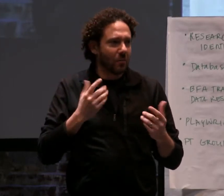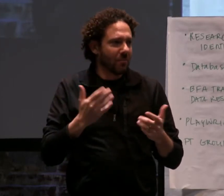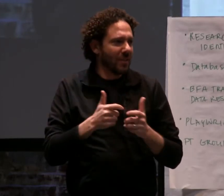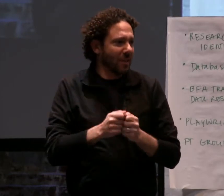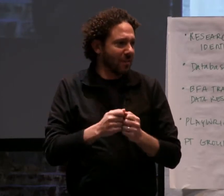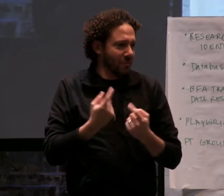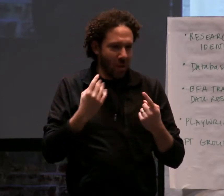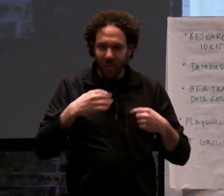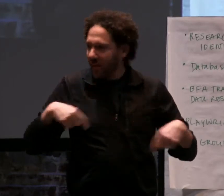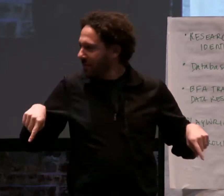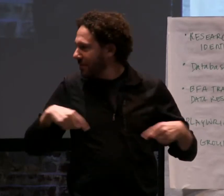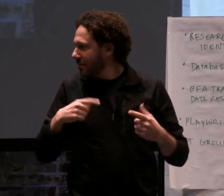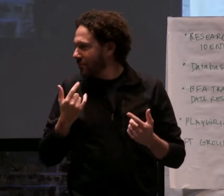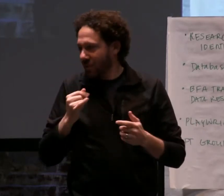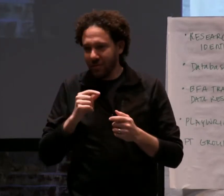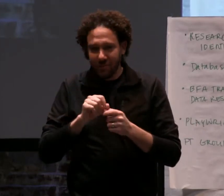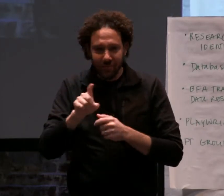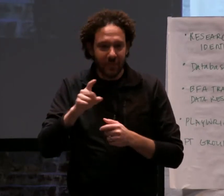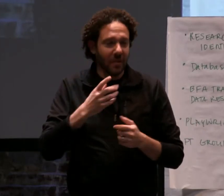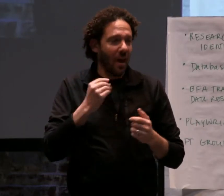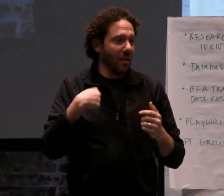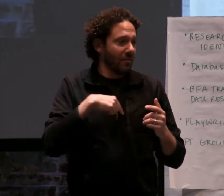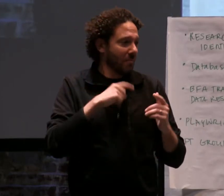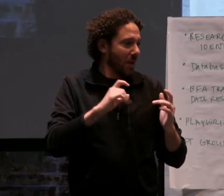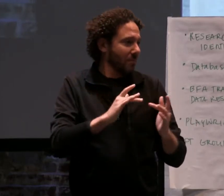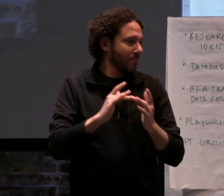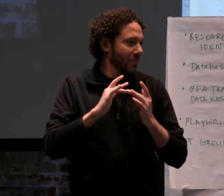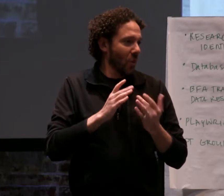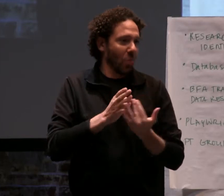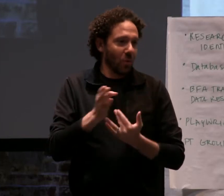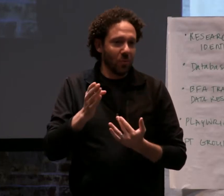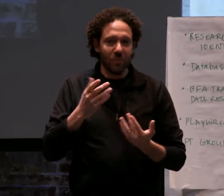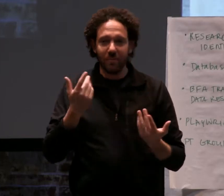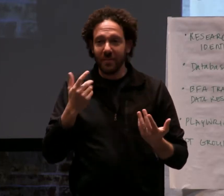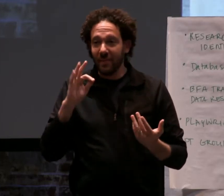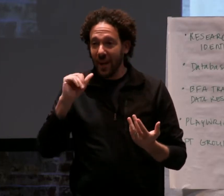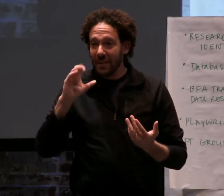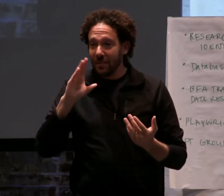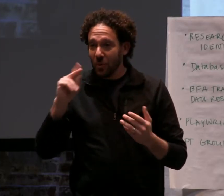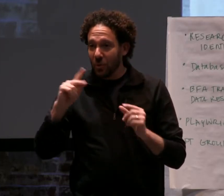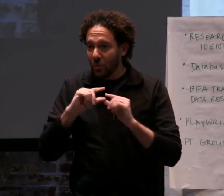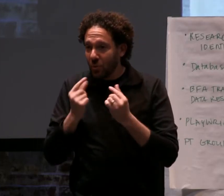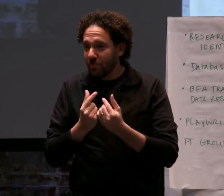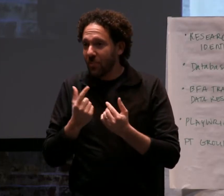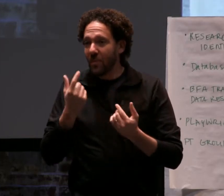If you're thinking to yourselves, what is it that I can do? We can help each other.